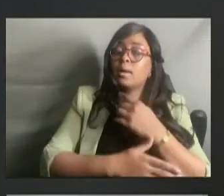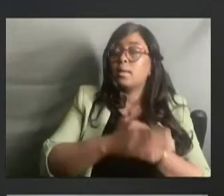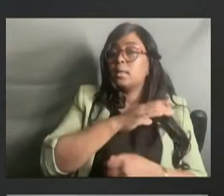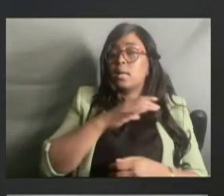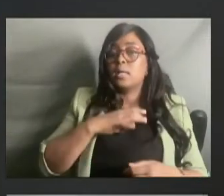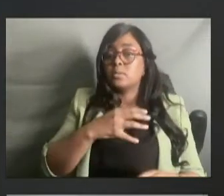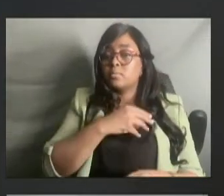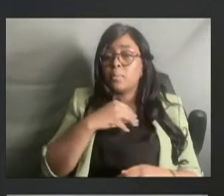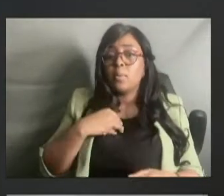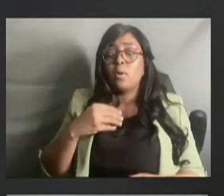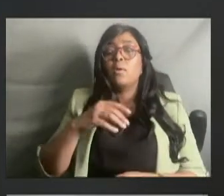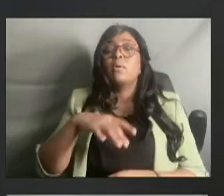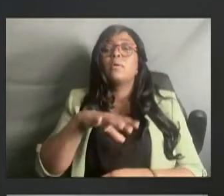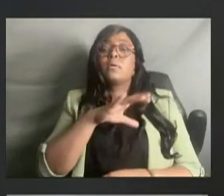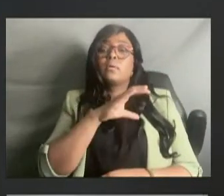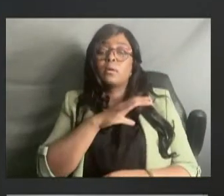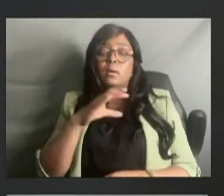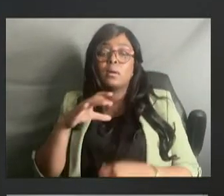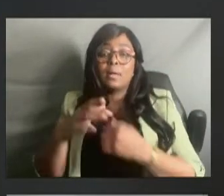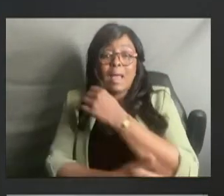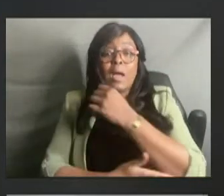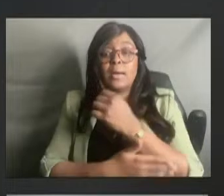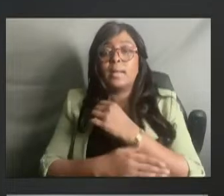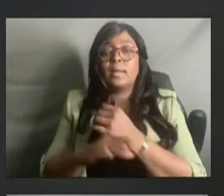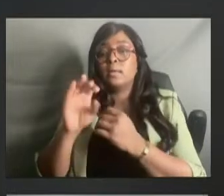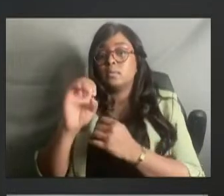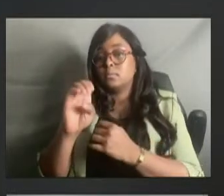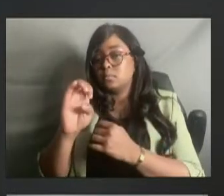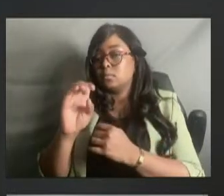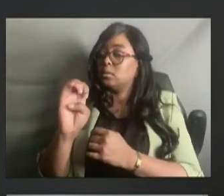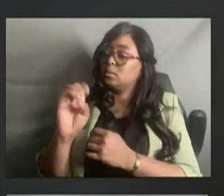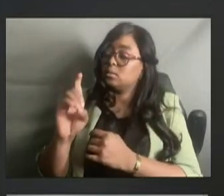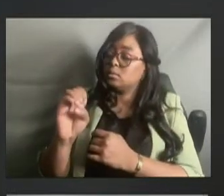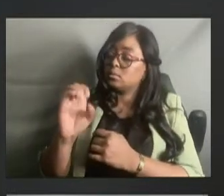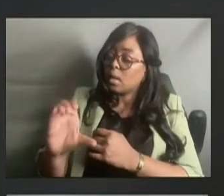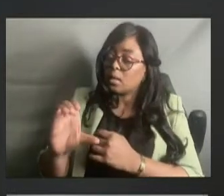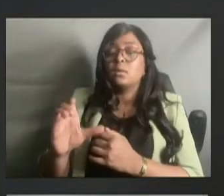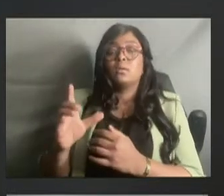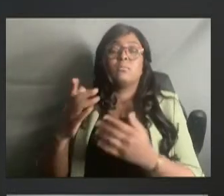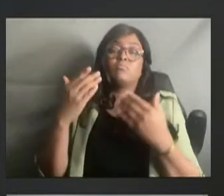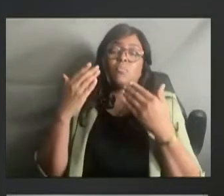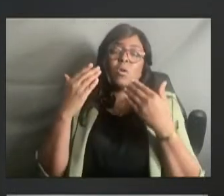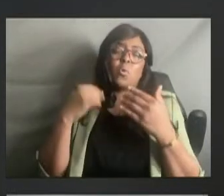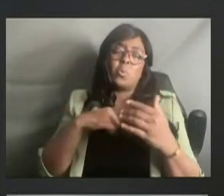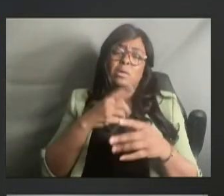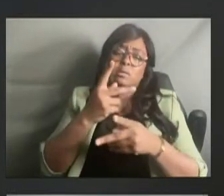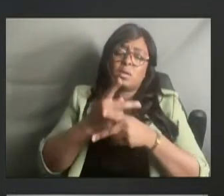in touch with your county council member and the county executive, we took care of that